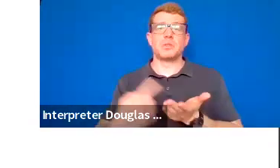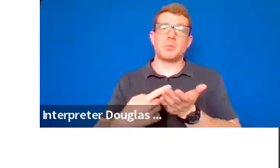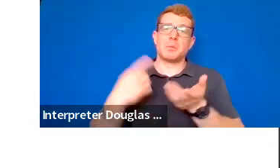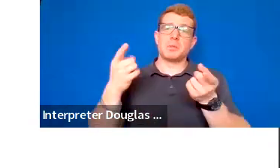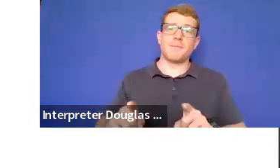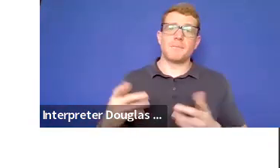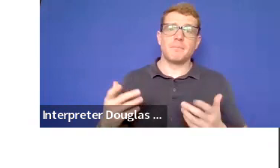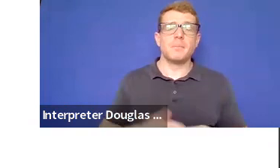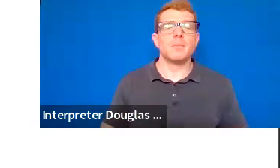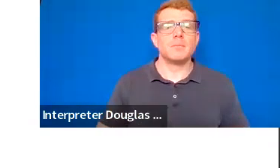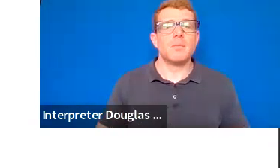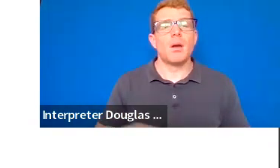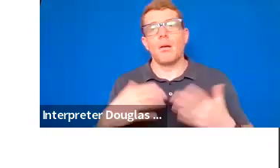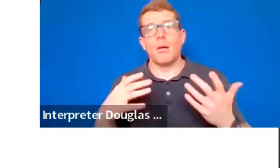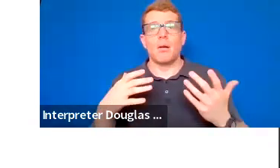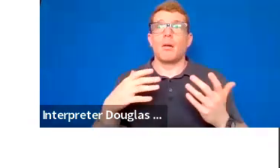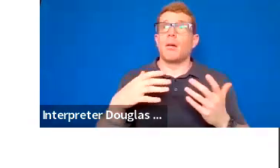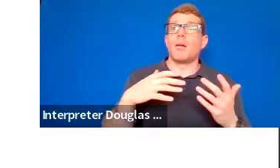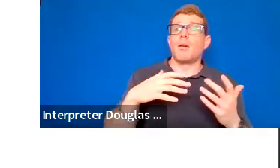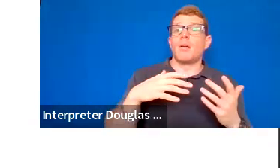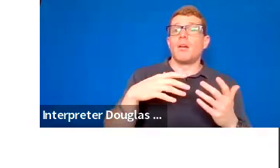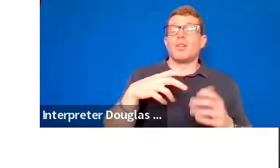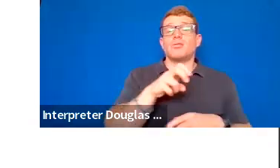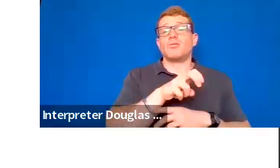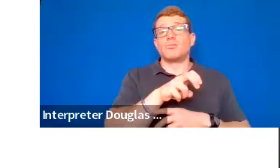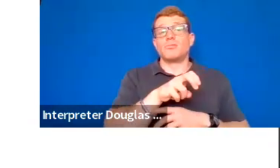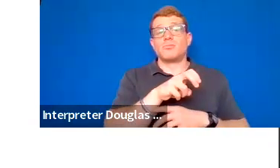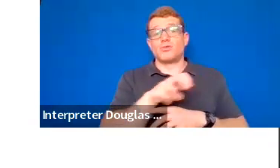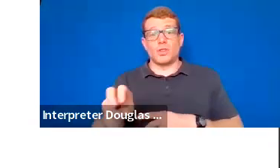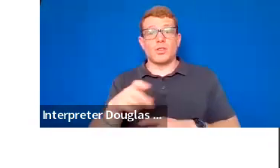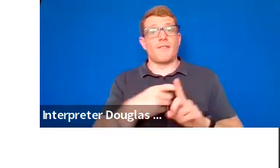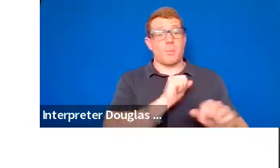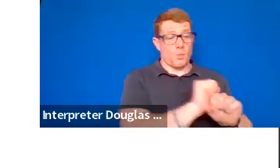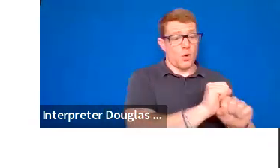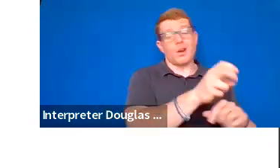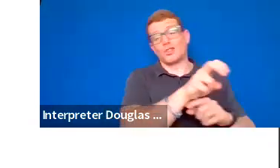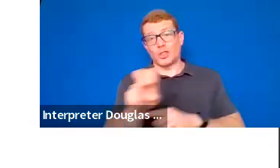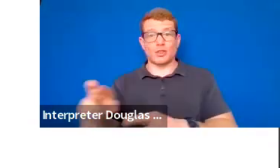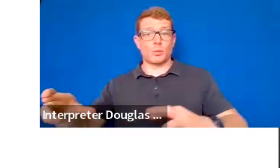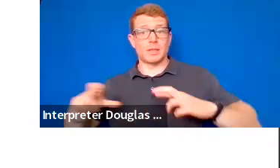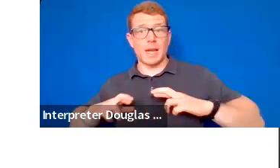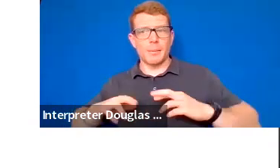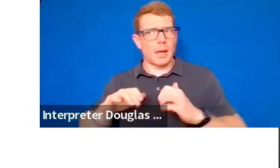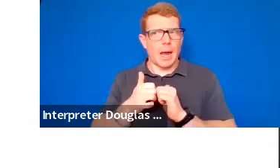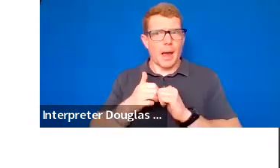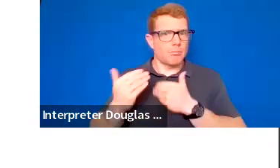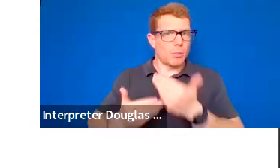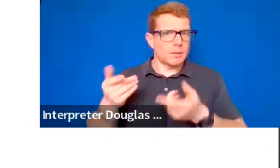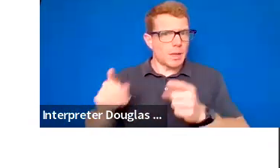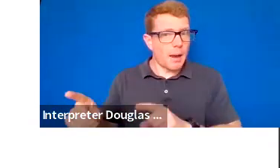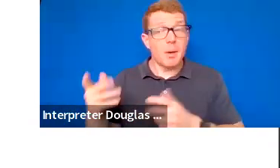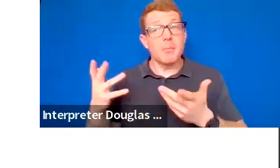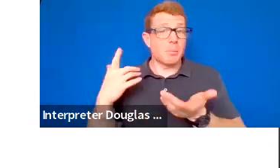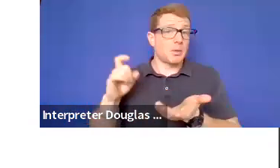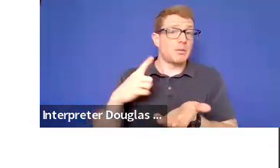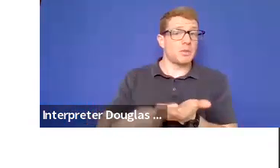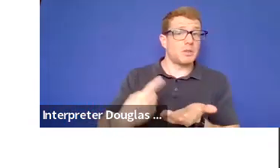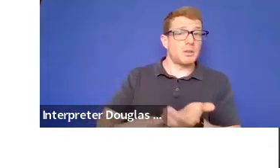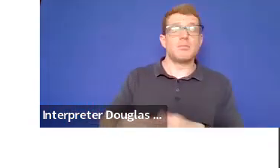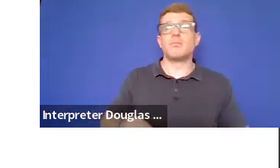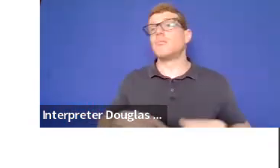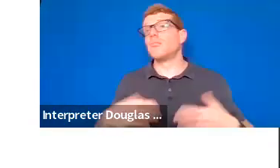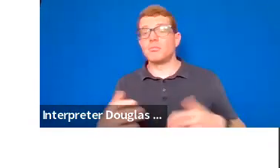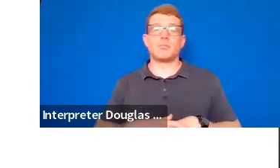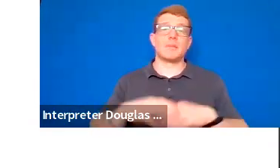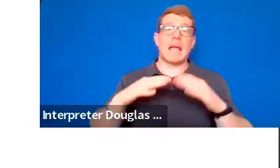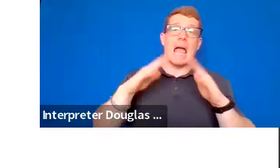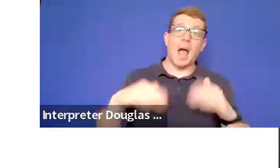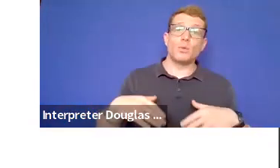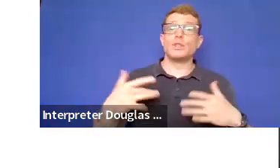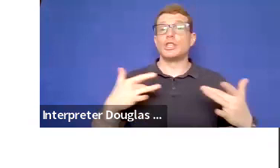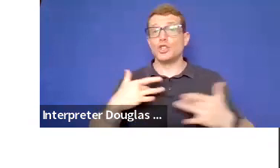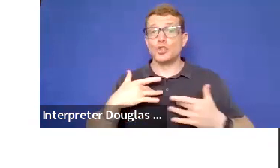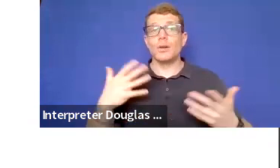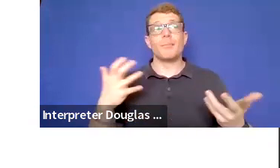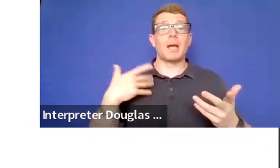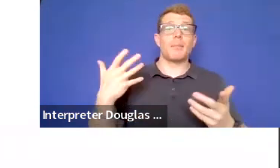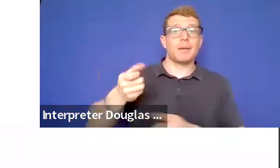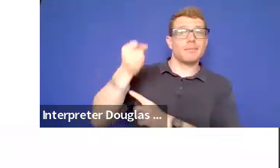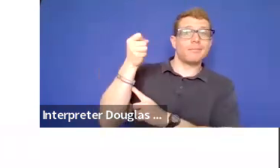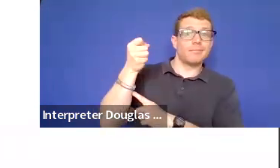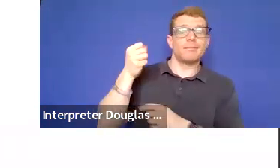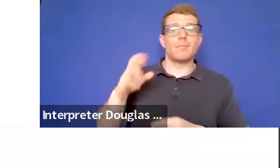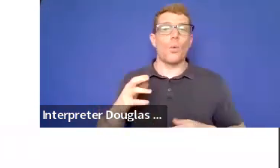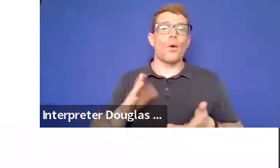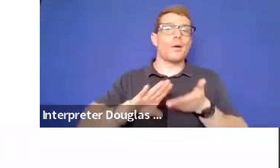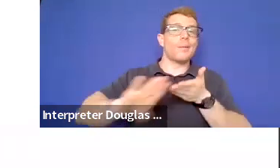And how does that work housing concerns? Maybe they've been suspended or terminated from their benefits?